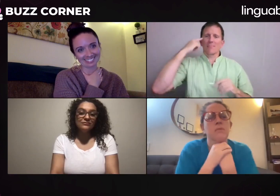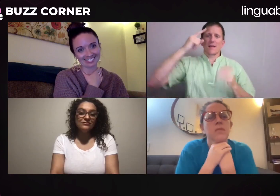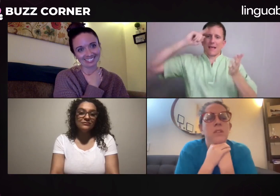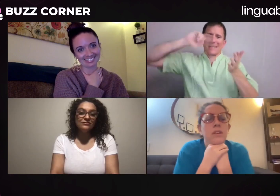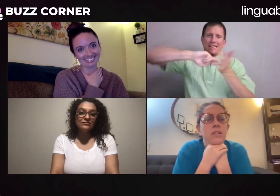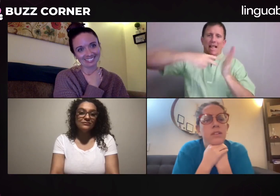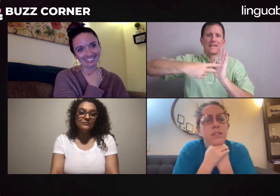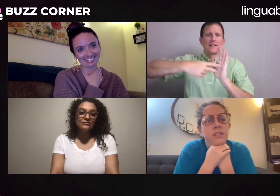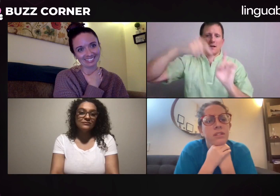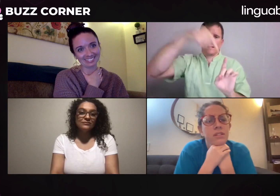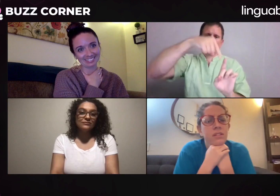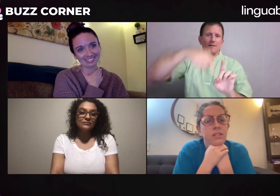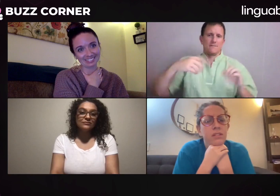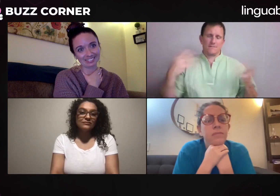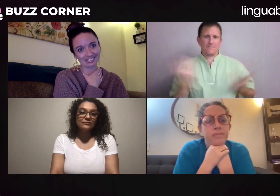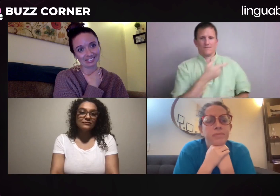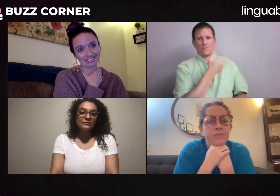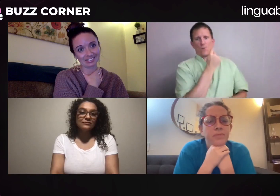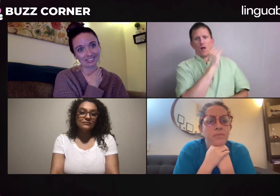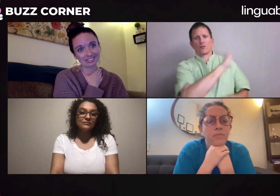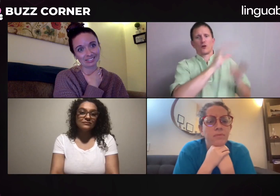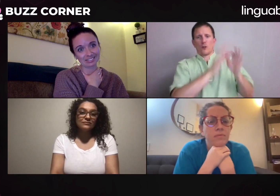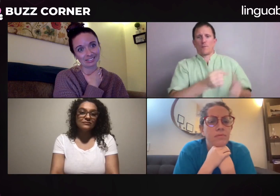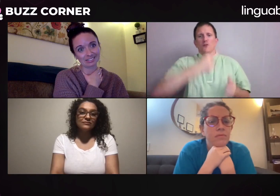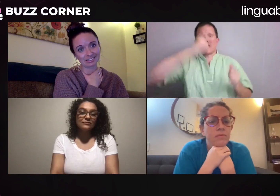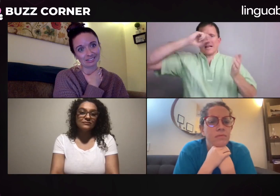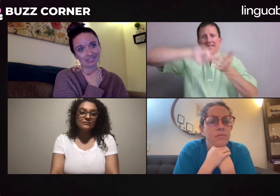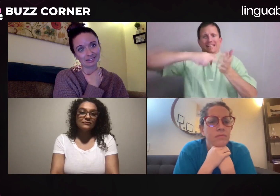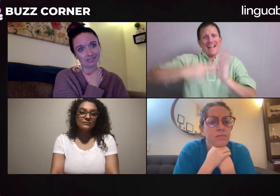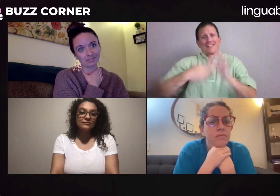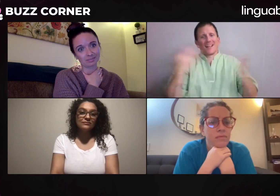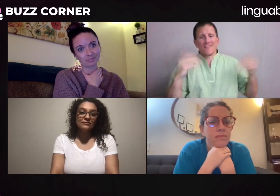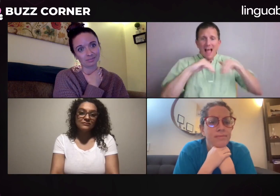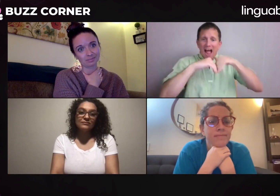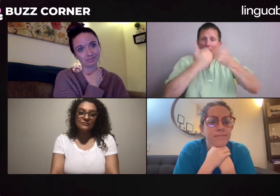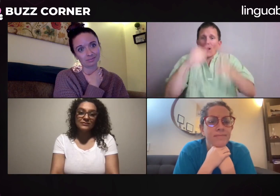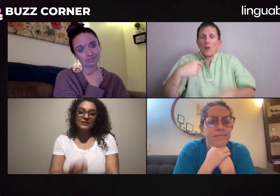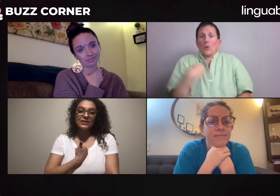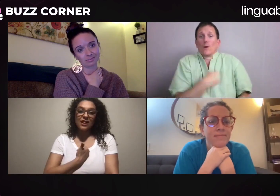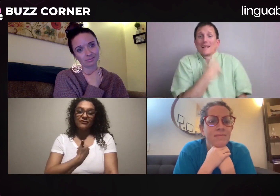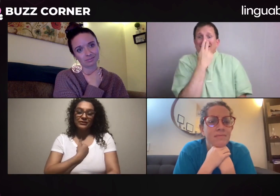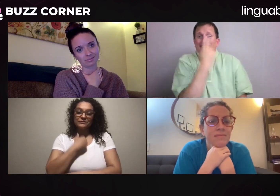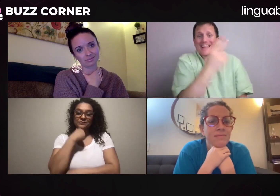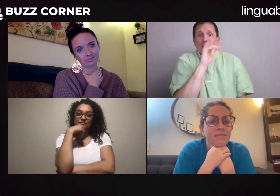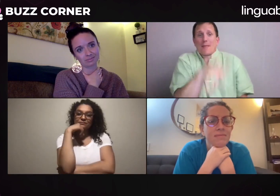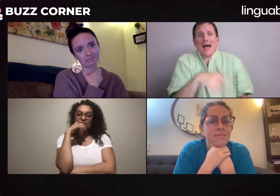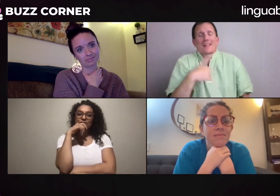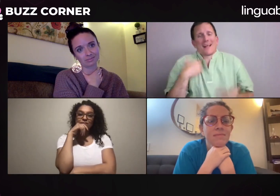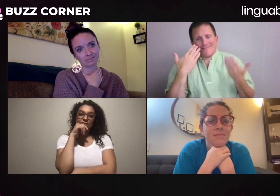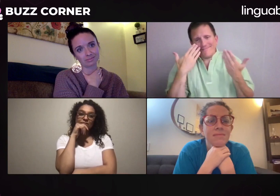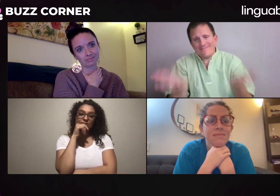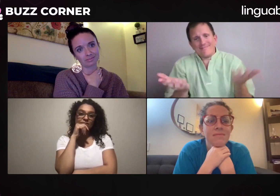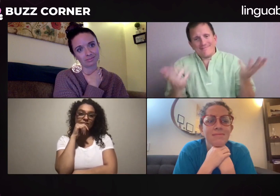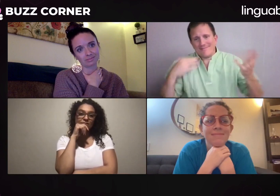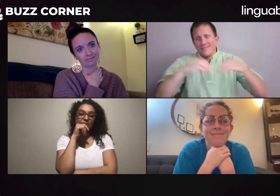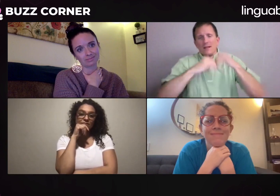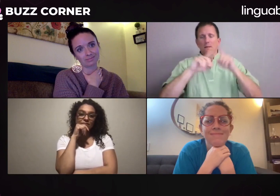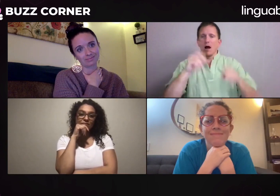I think the intention is, you know, well, you know, that's the question. What's their intention? And how do we see that? How do we determine that?